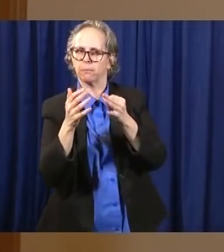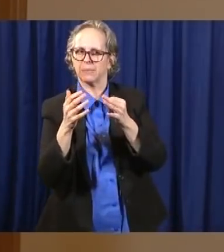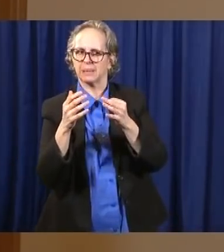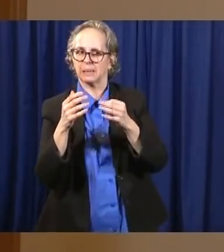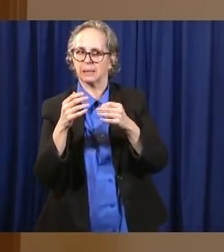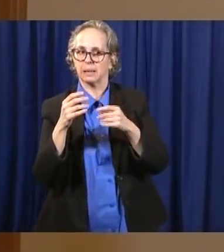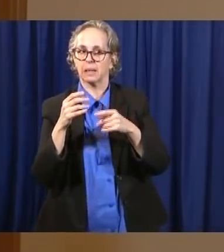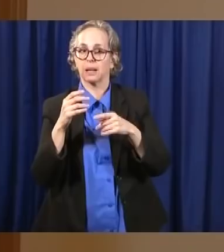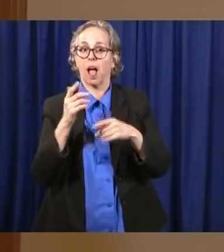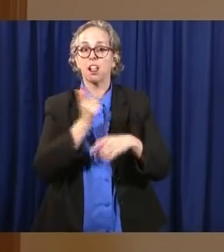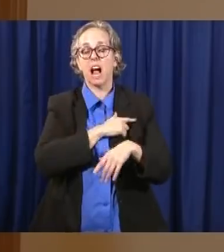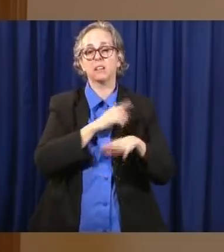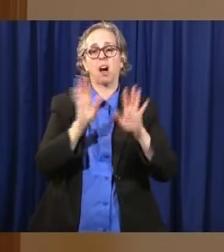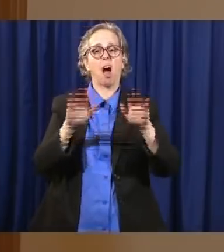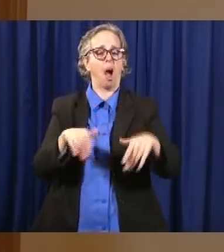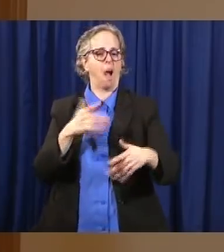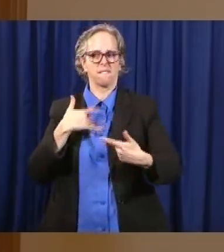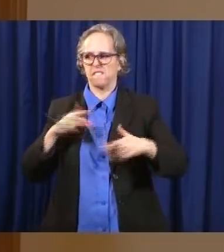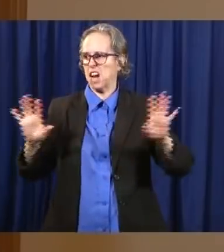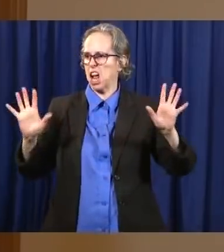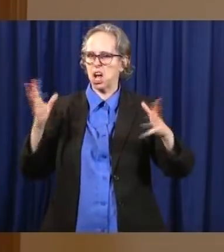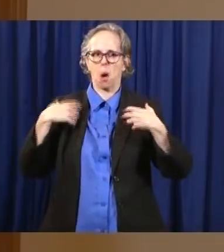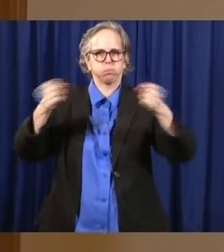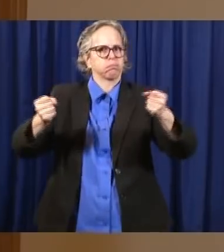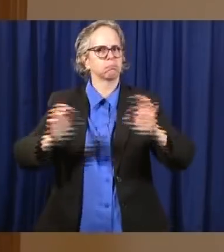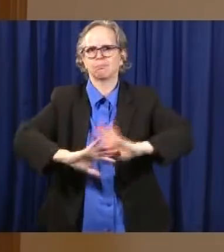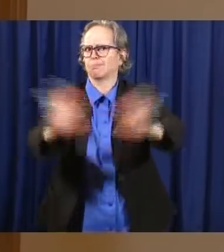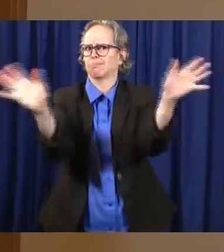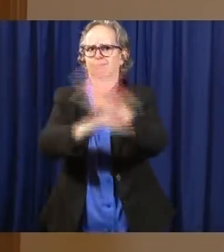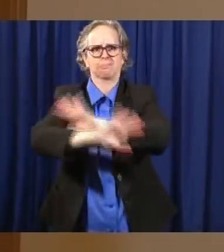THIS IS WHERE OHIO IS. WE ARE LITTLE FLATTER IN THAT CURVE.